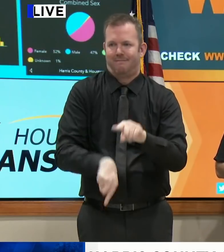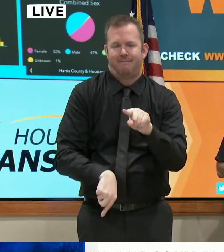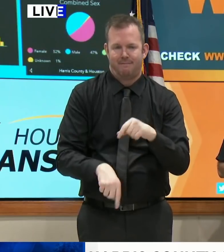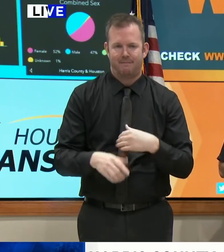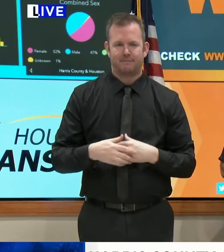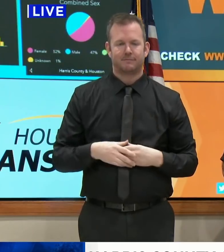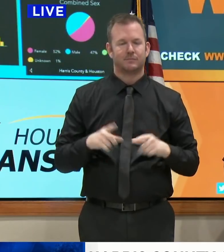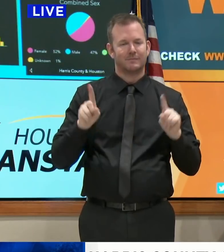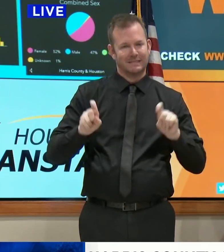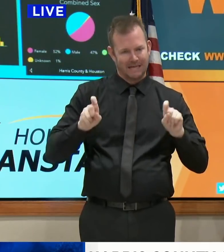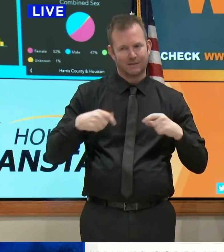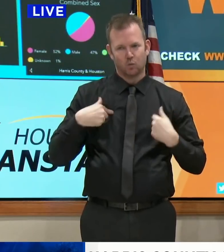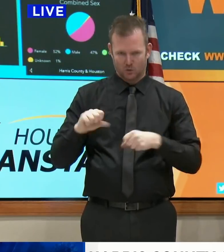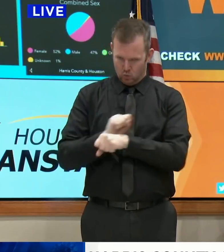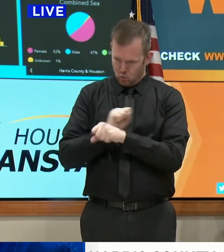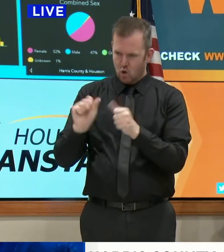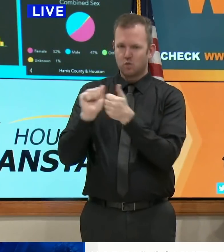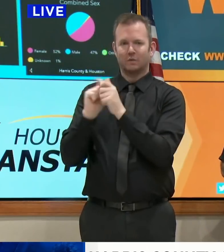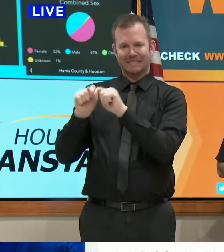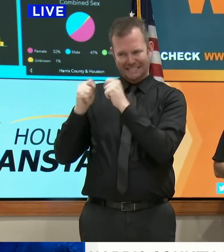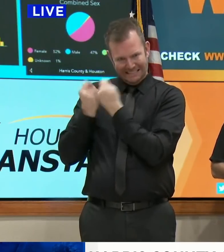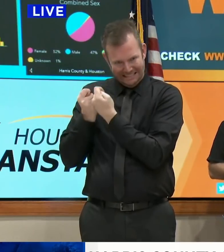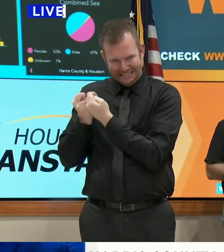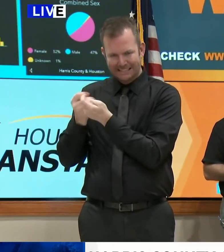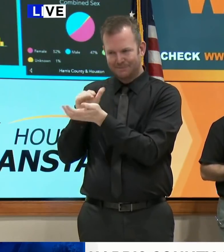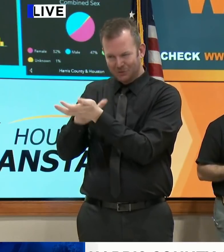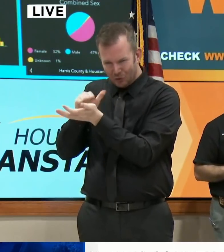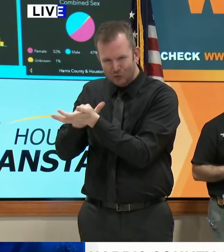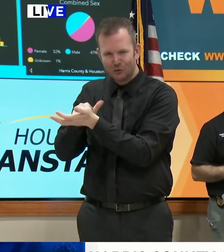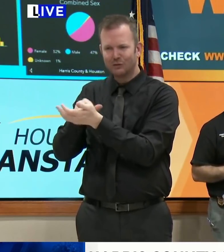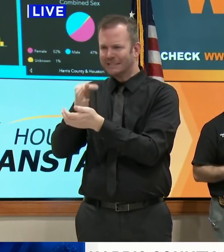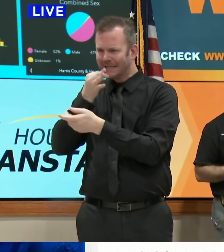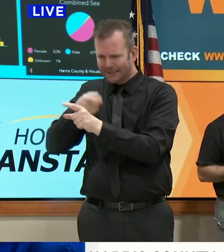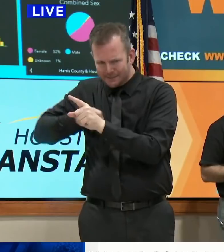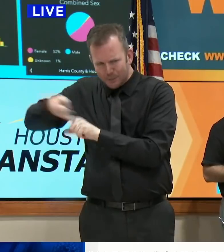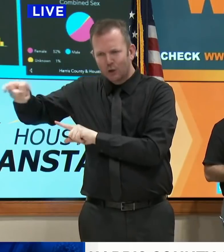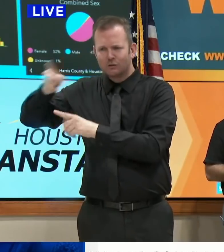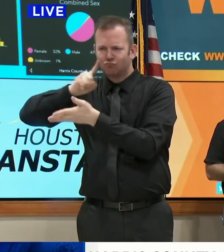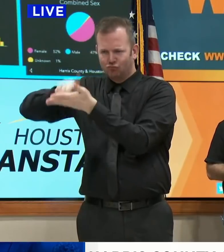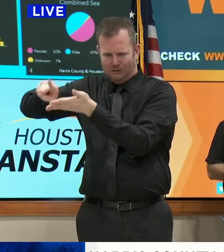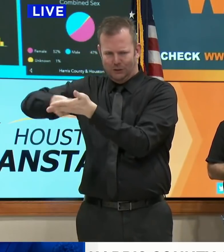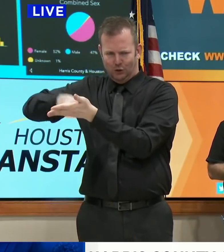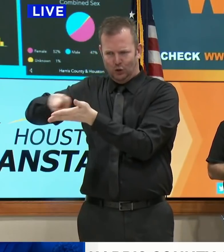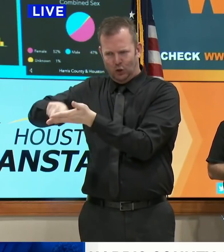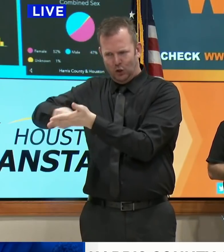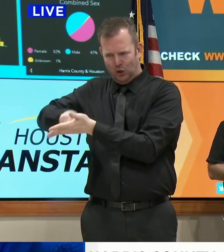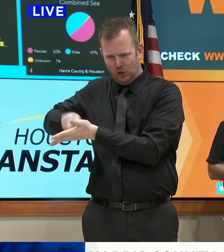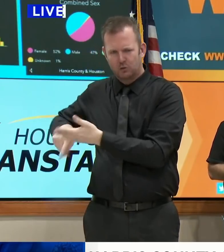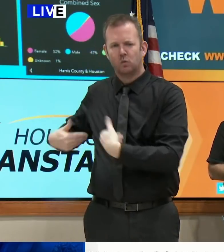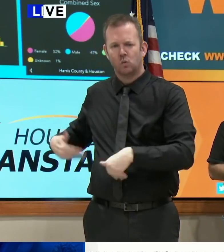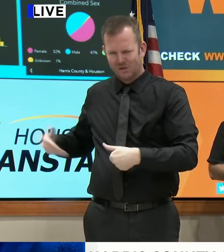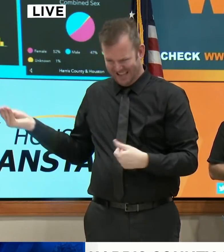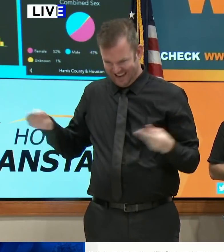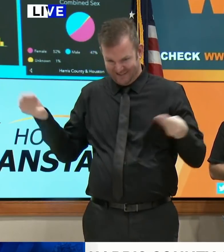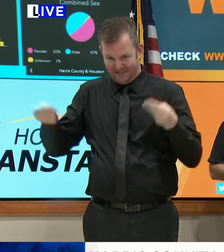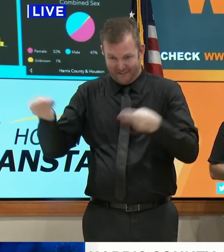the test kits the materials to the places where some folks the places where some folks need need testing and. And then we’re testing and. And then we’re working with our working with our epidemiological teams to be